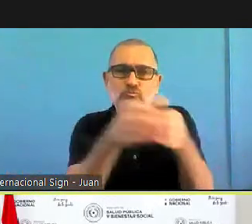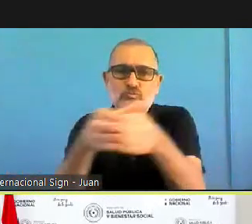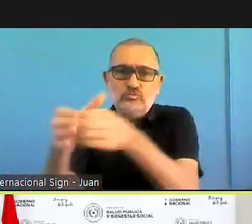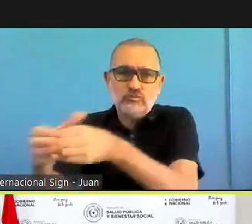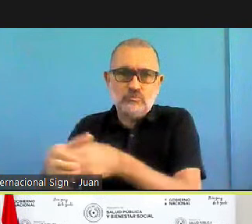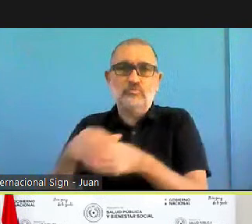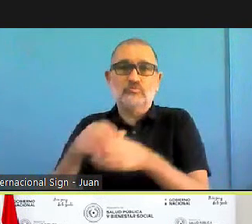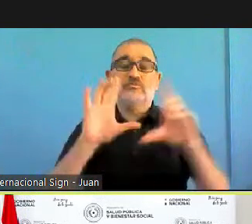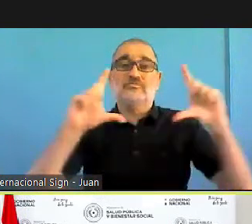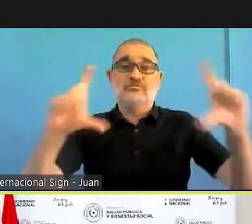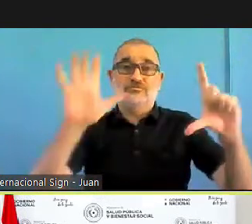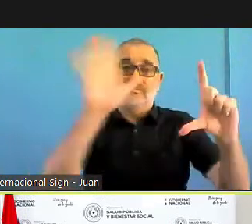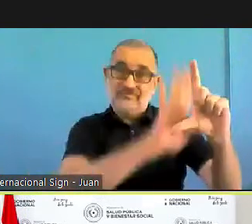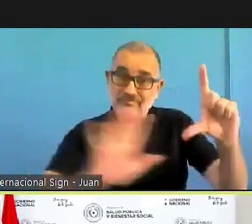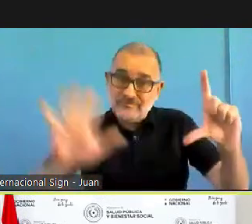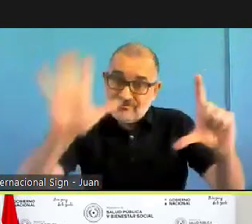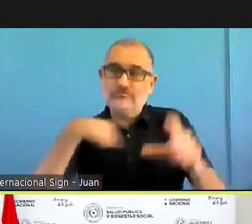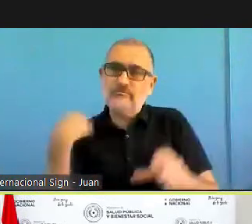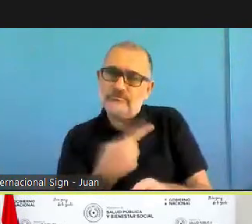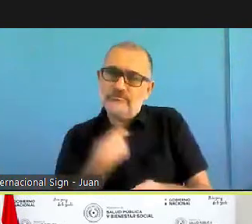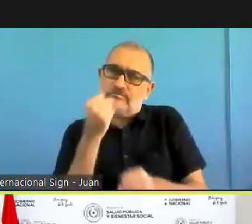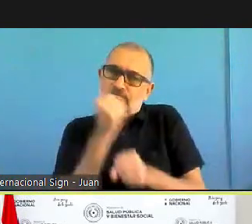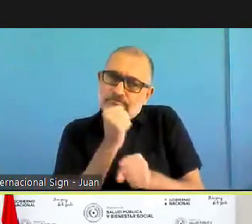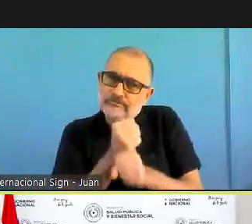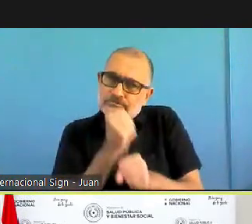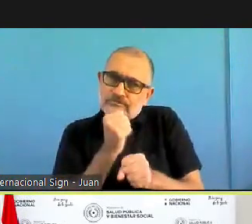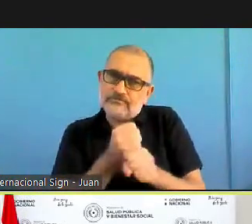with the community, and the service integration principles